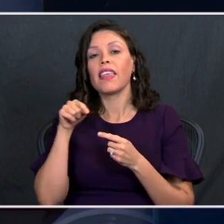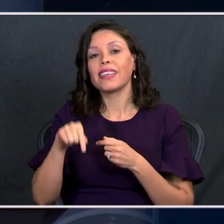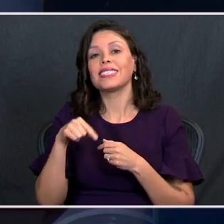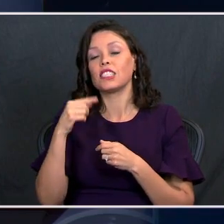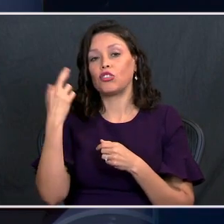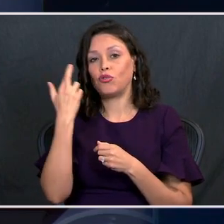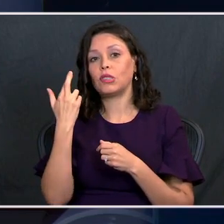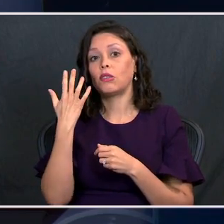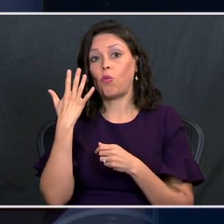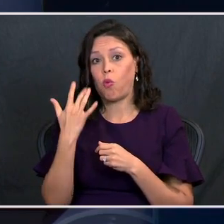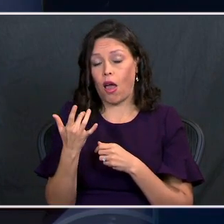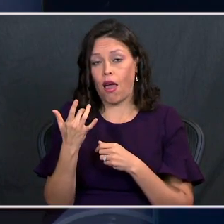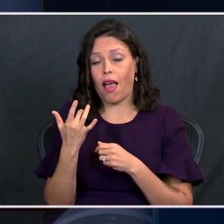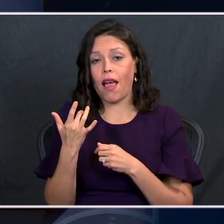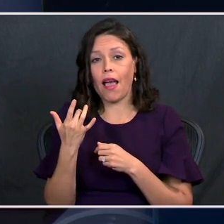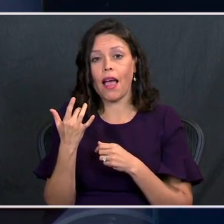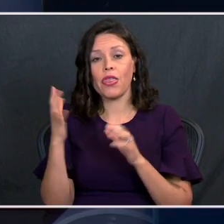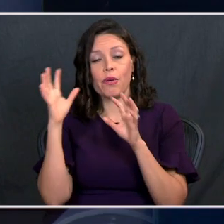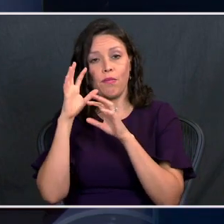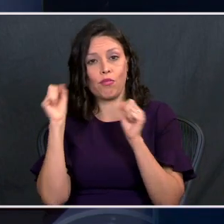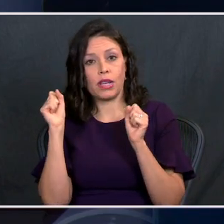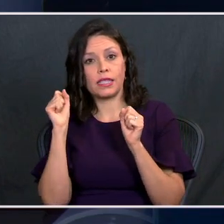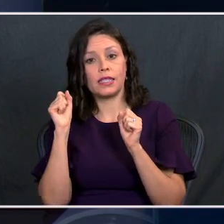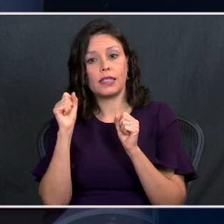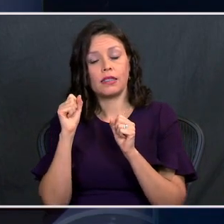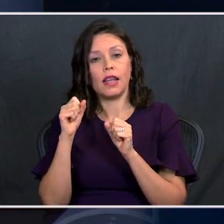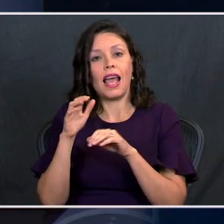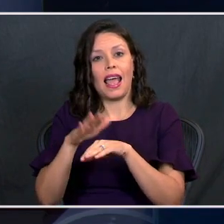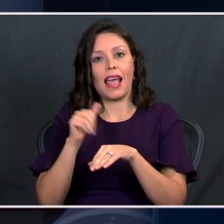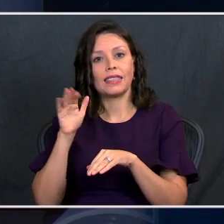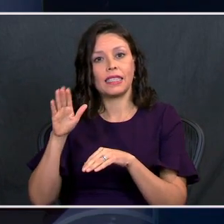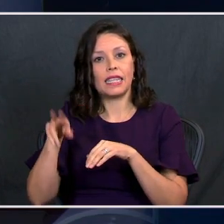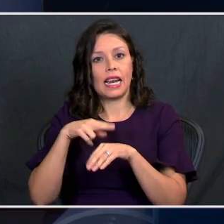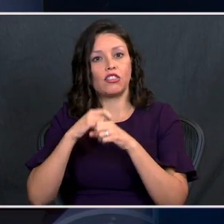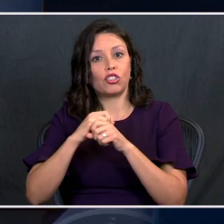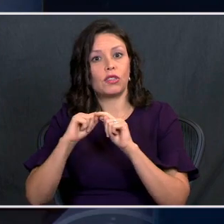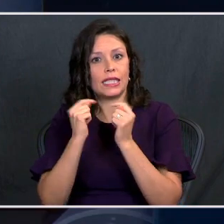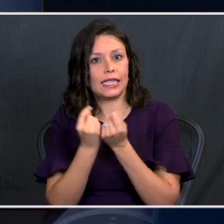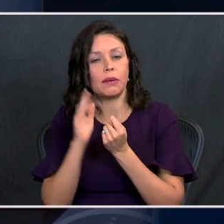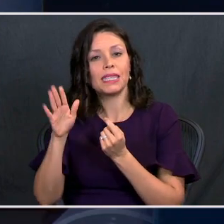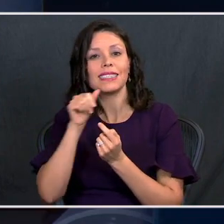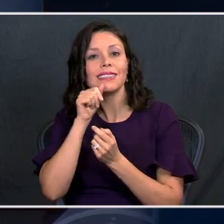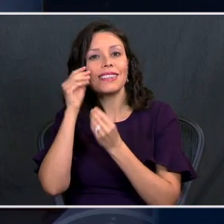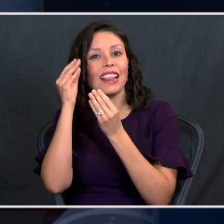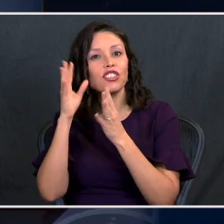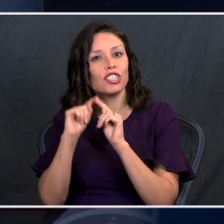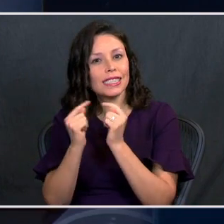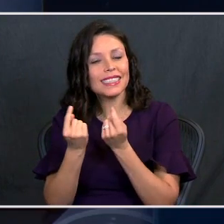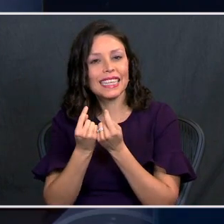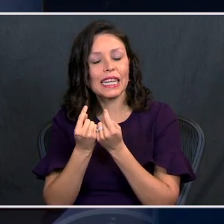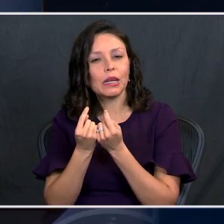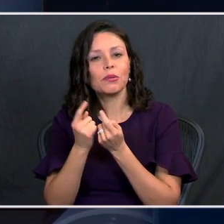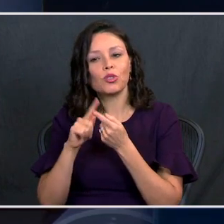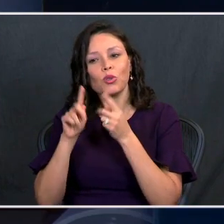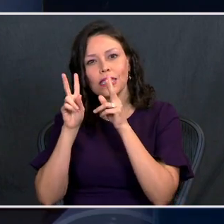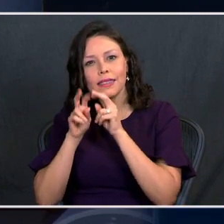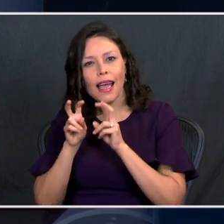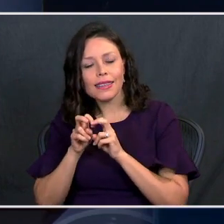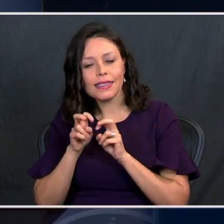why the President tasked his national security team, his intelligence team with assessing a range of issues